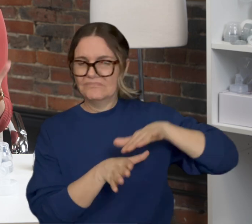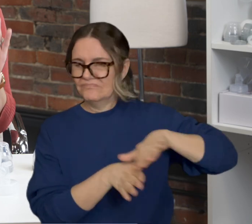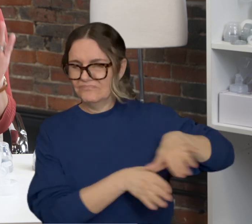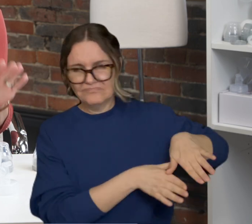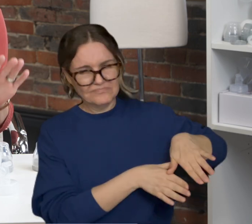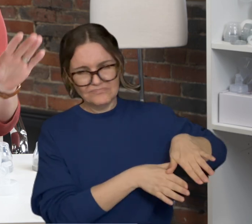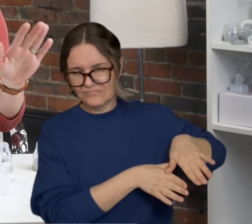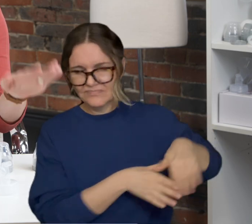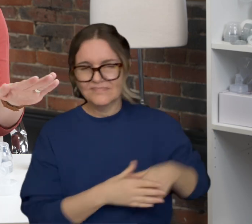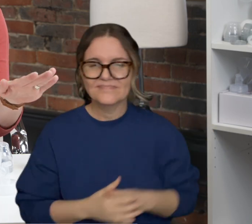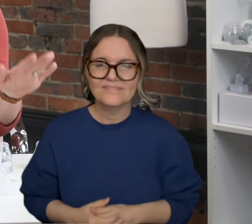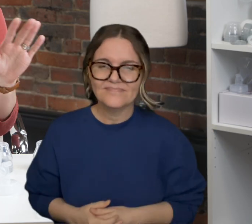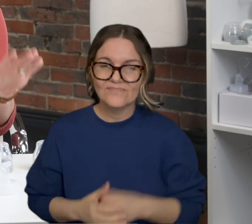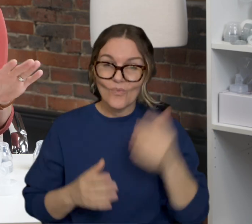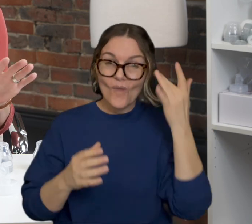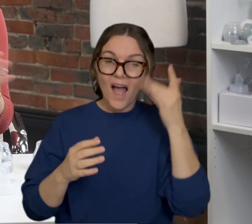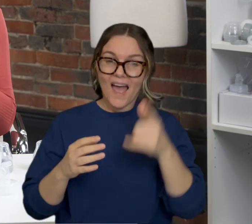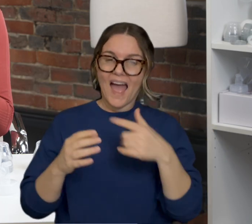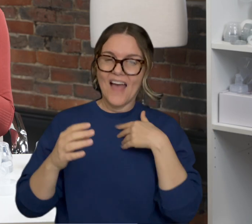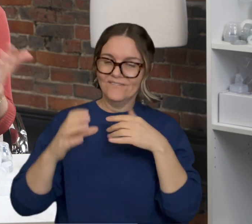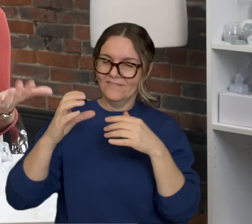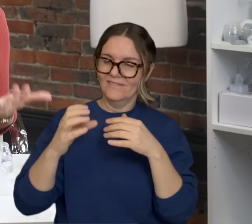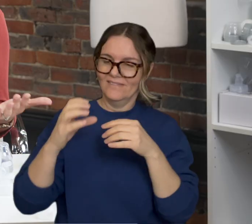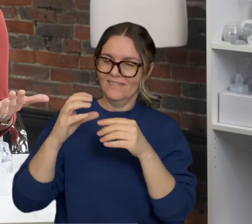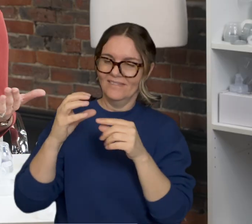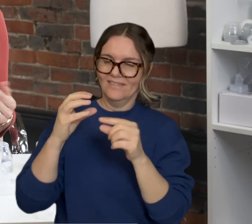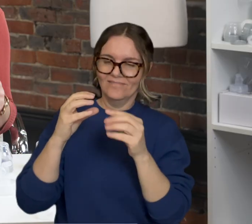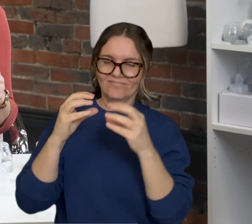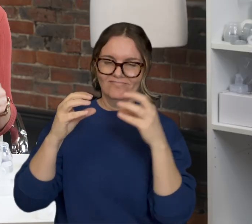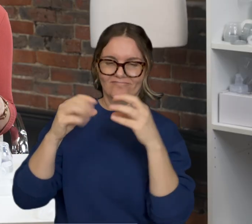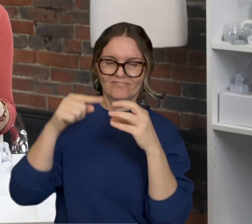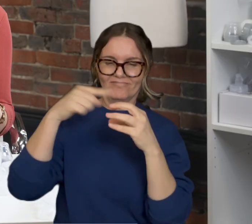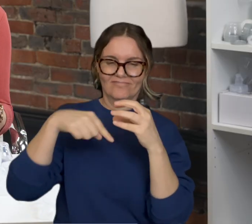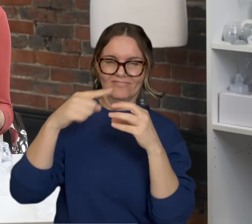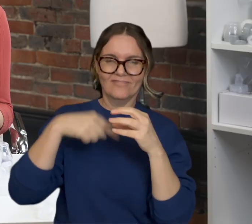know that the motor and the plug in the tubing do not need to be cleaned since your pump has a